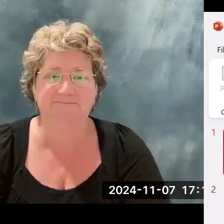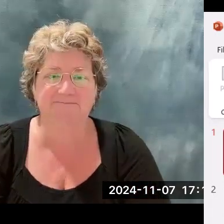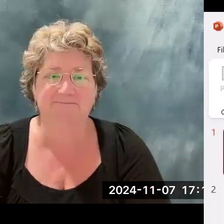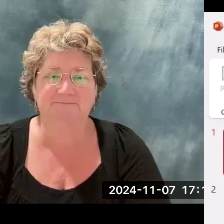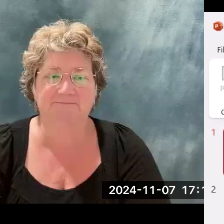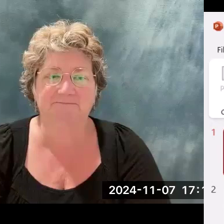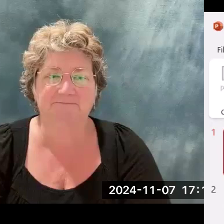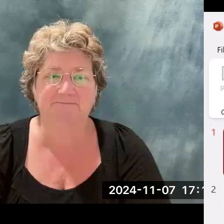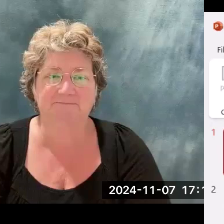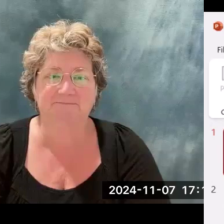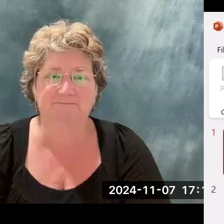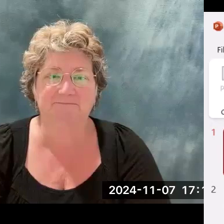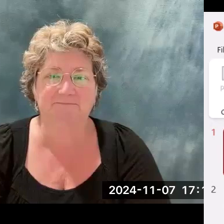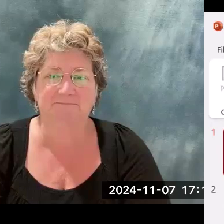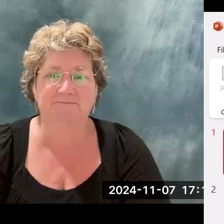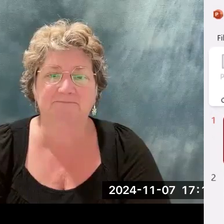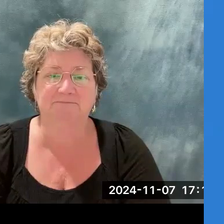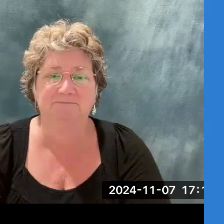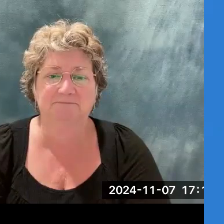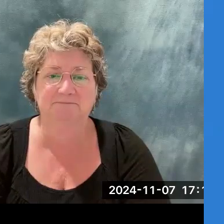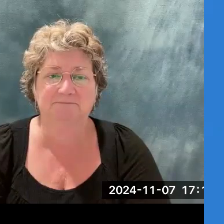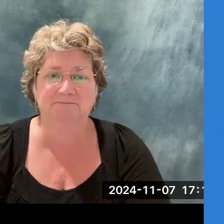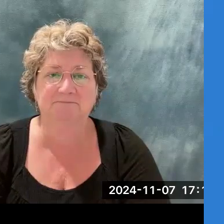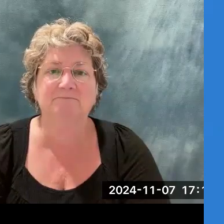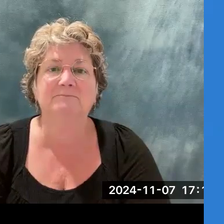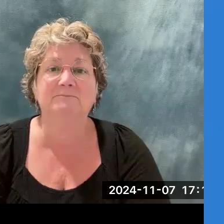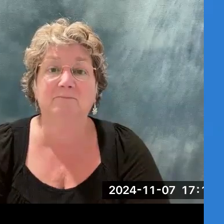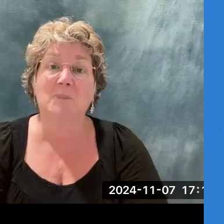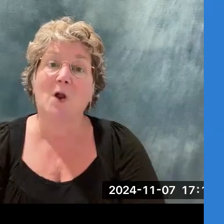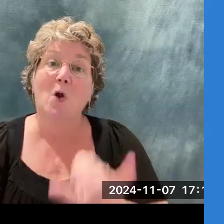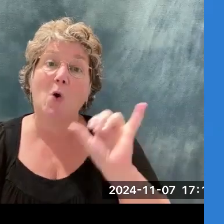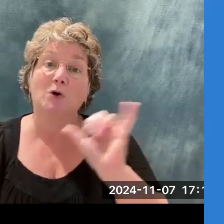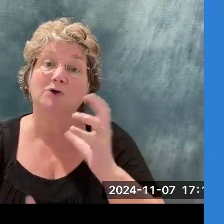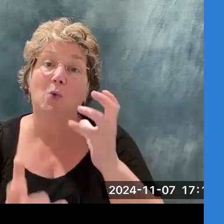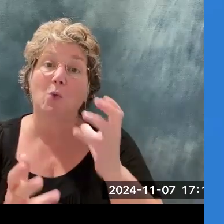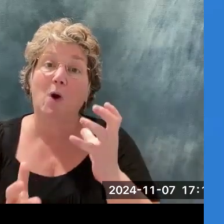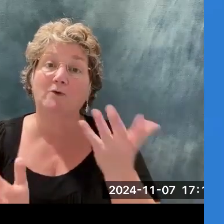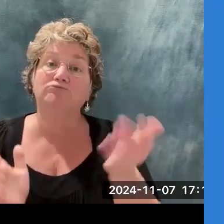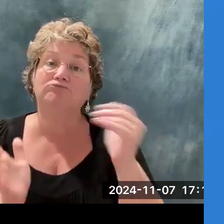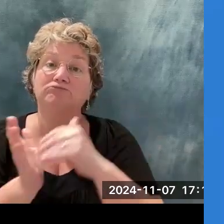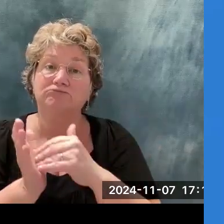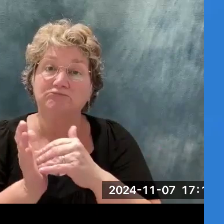And I also want to echo what Kate said regarding being here tonight.